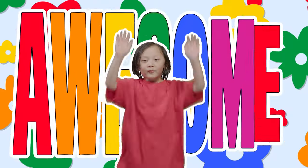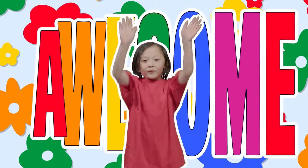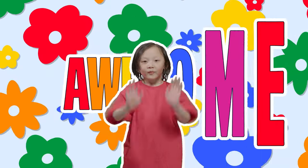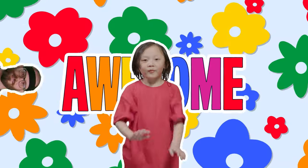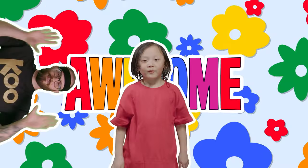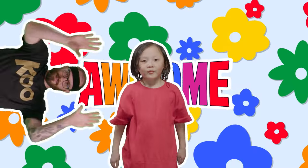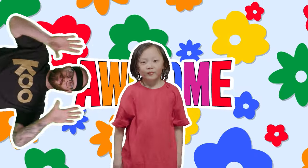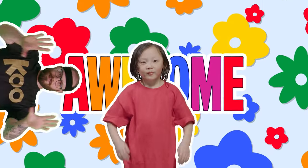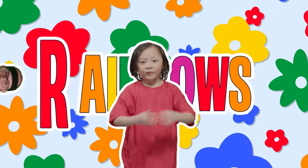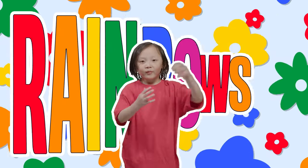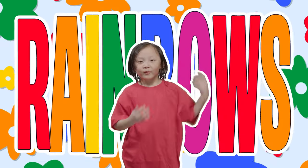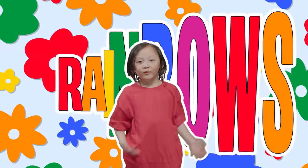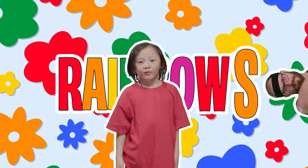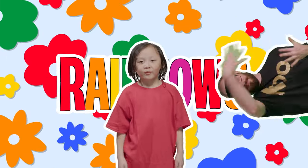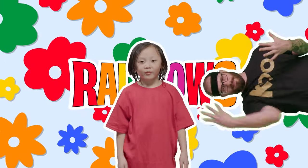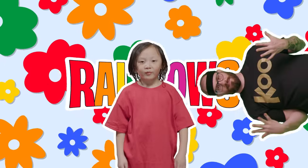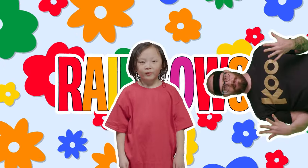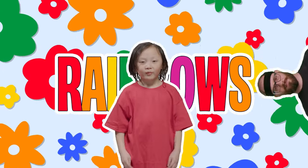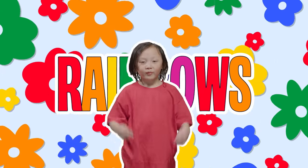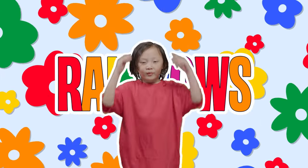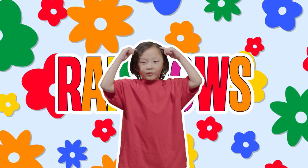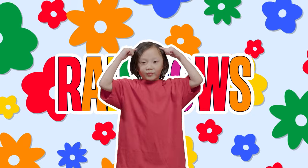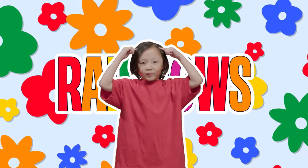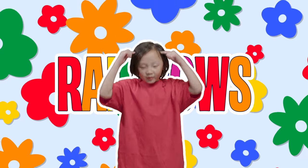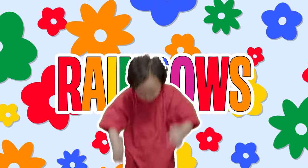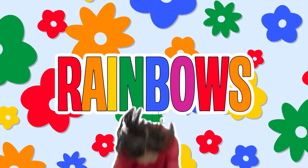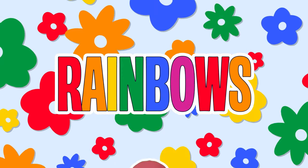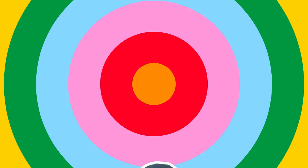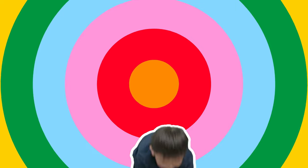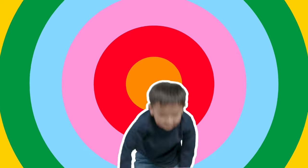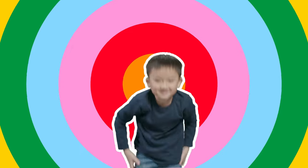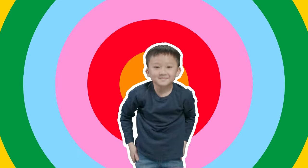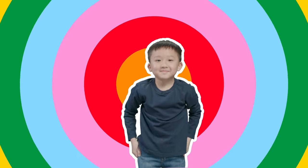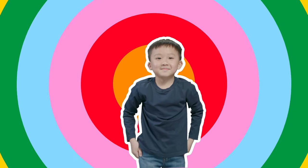Awesome (Awesome) Rainbows (Rainbows) Touch your head, touch your toes